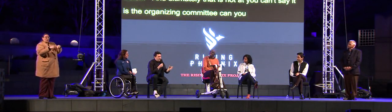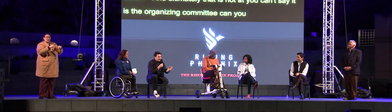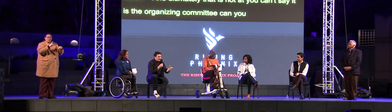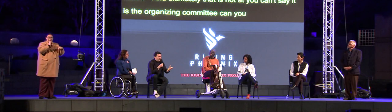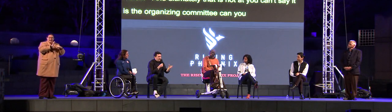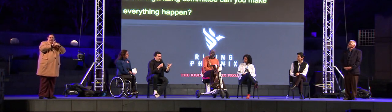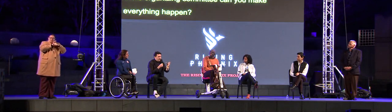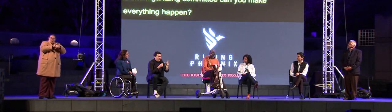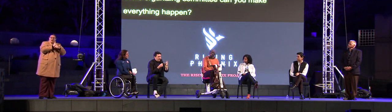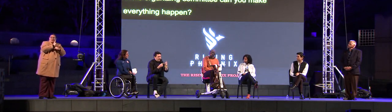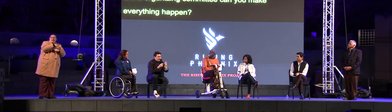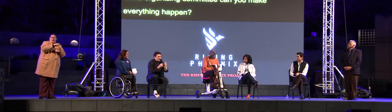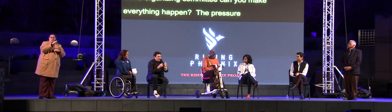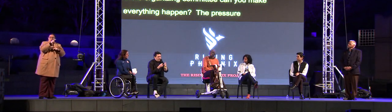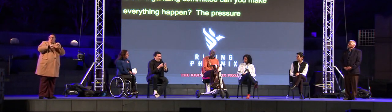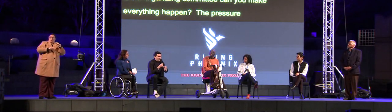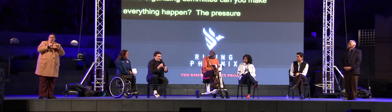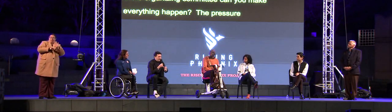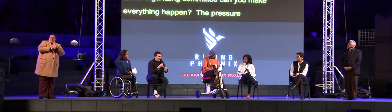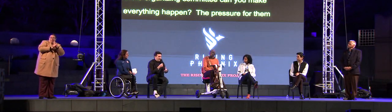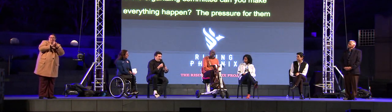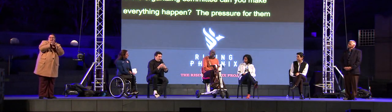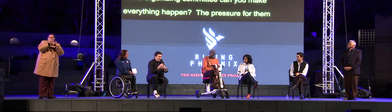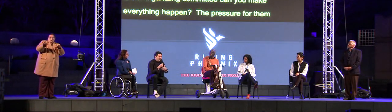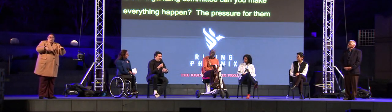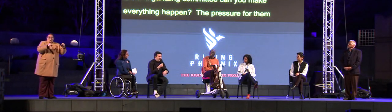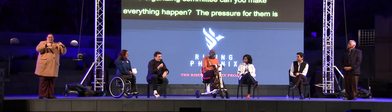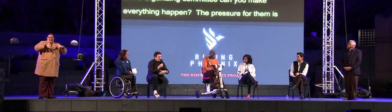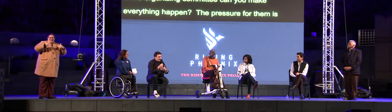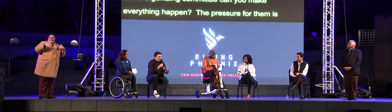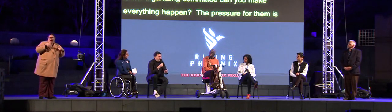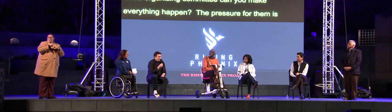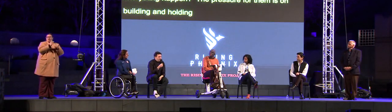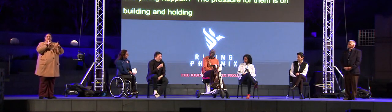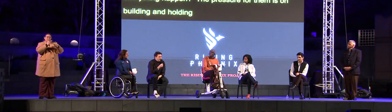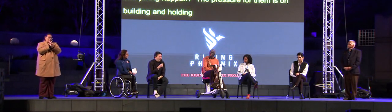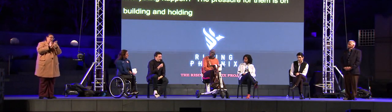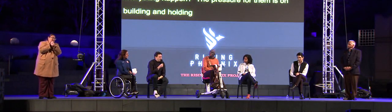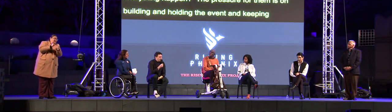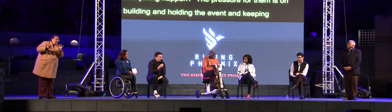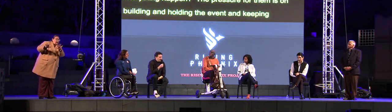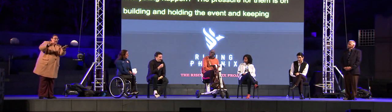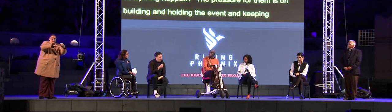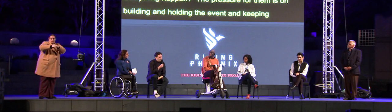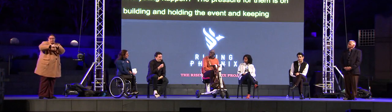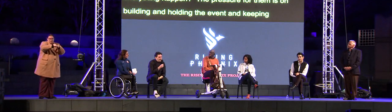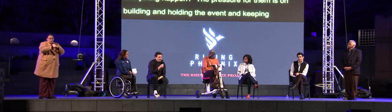is on building and then holding the event, keeping everyone safe, creating an extraordinary games.